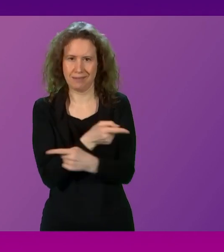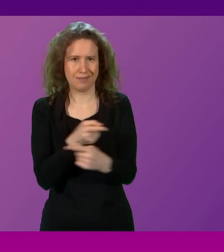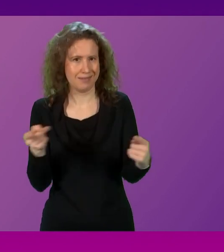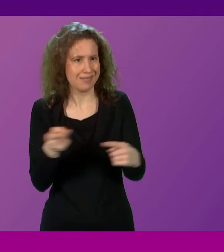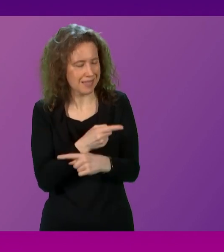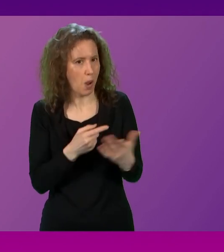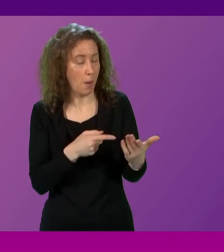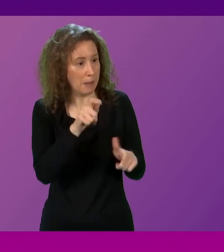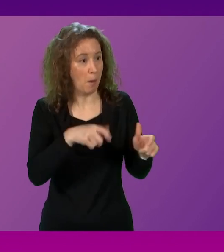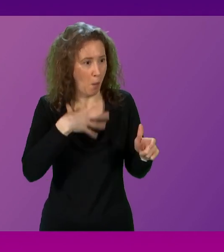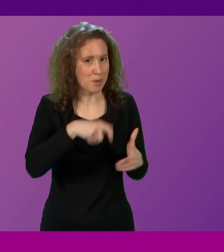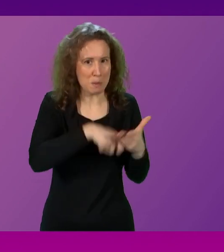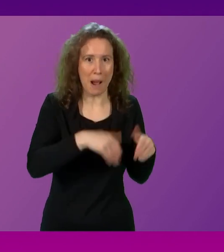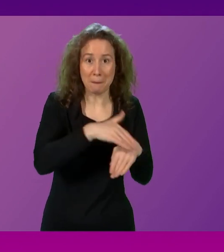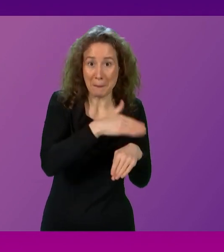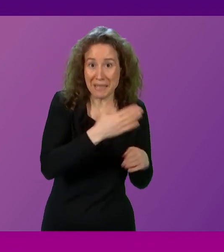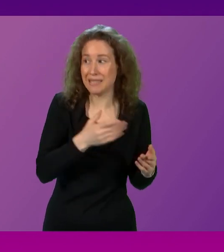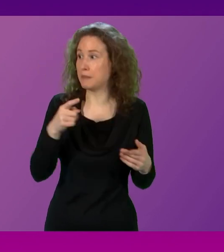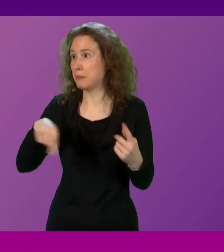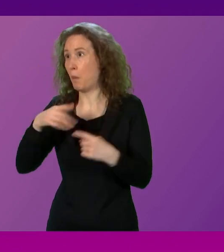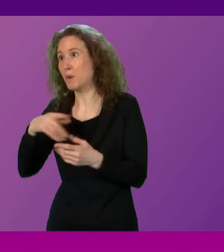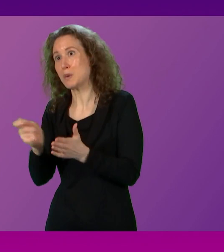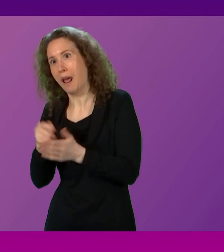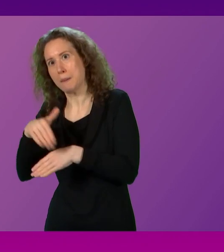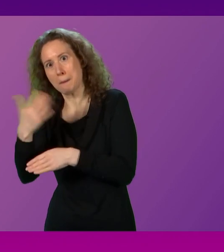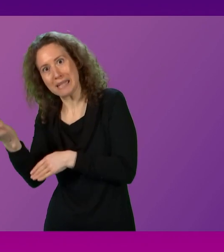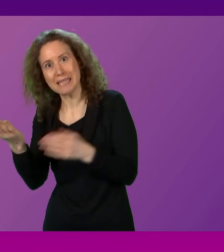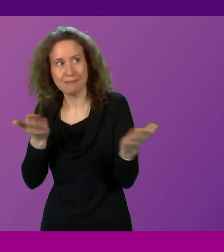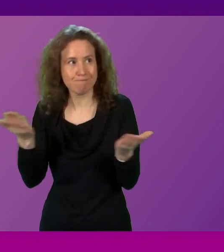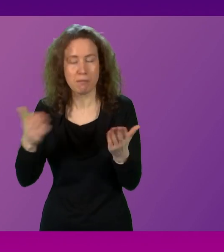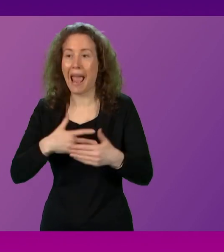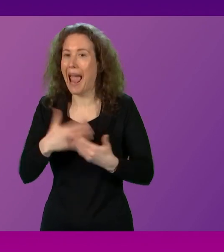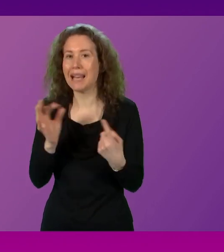them. I very much welcome any and all proposals that support animal welfare,